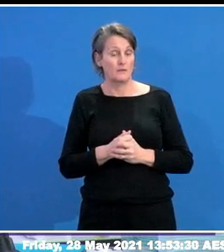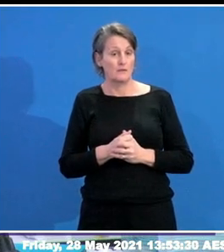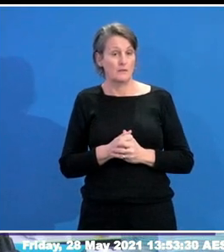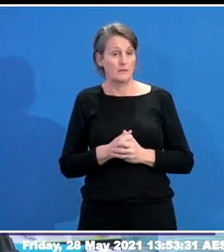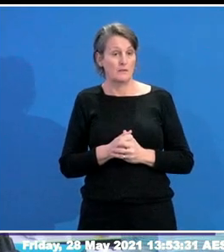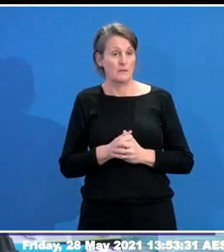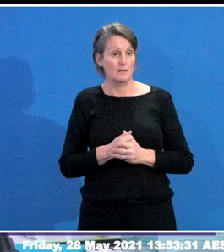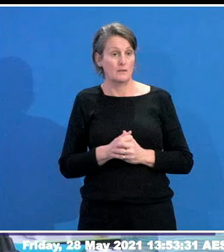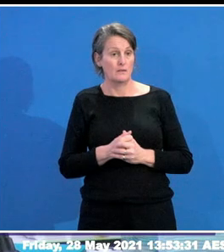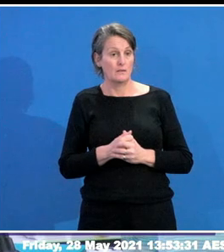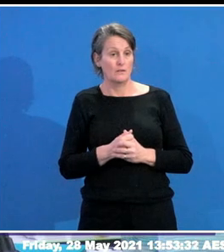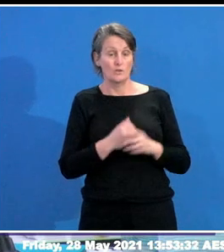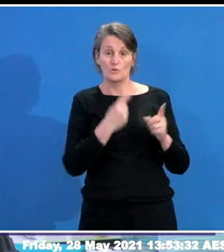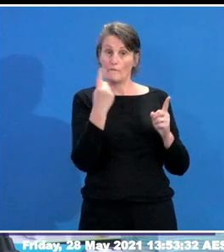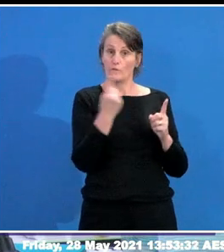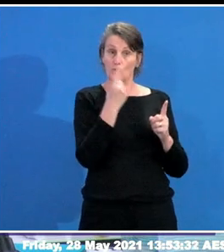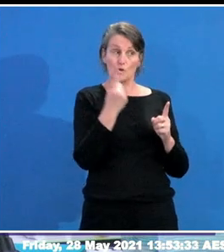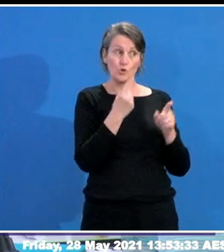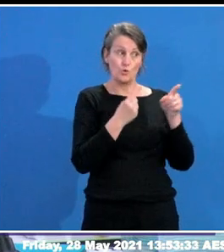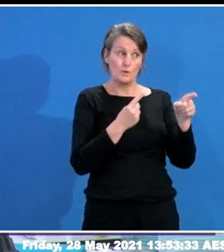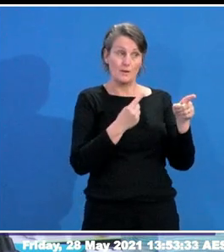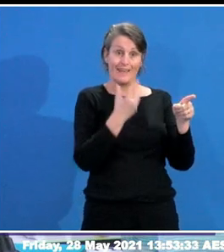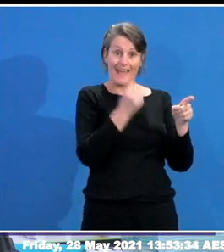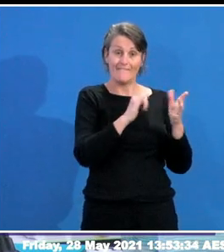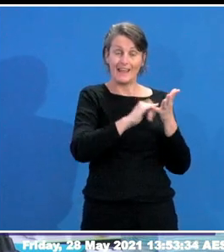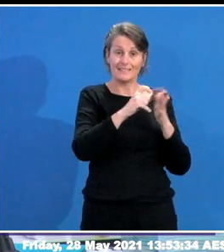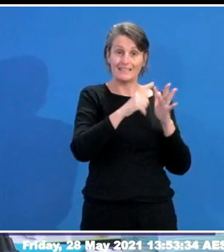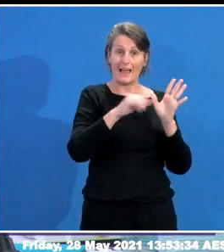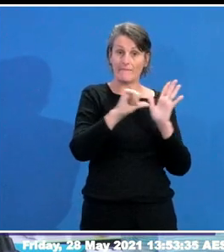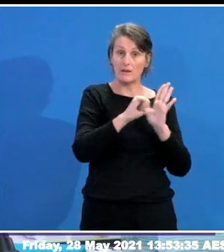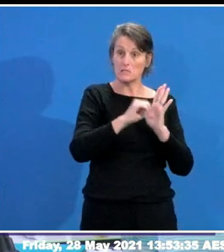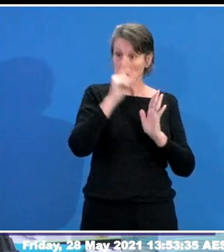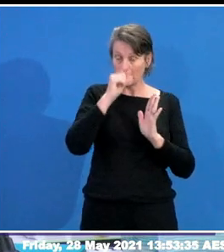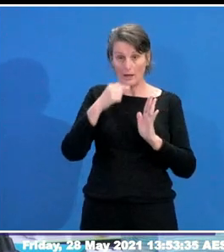who gets SDA funding, or can I construct these dwellings myself and in some way